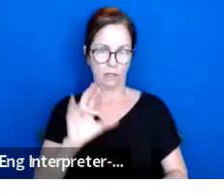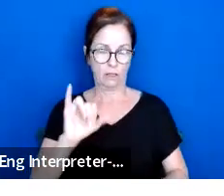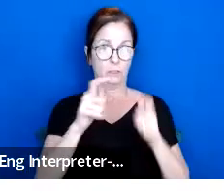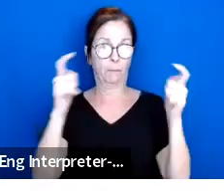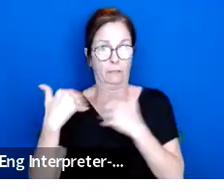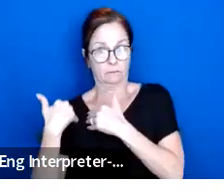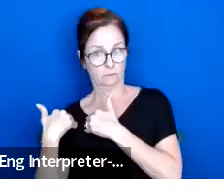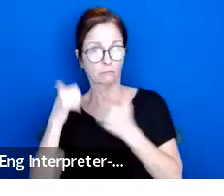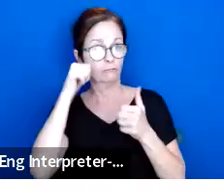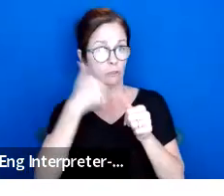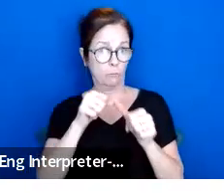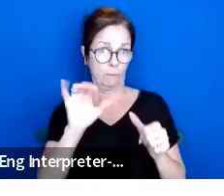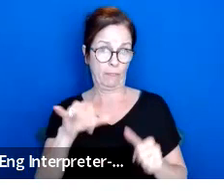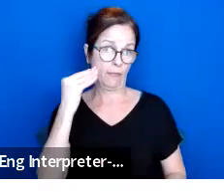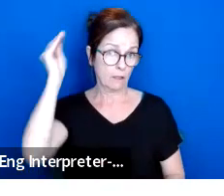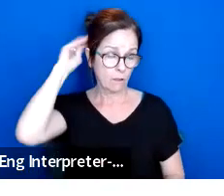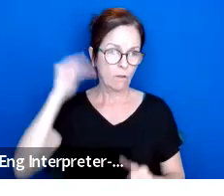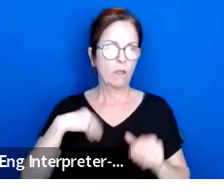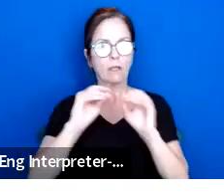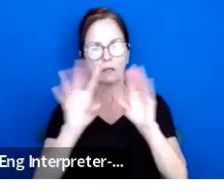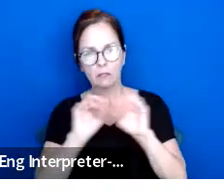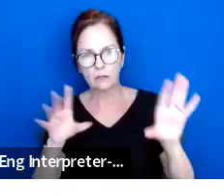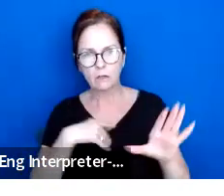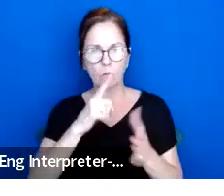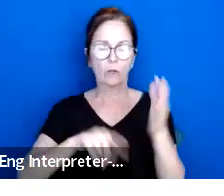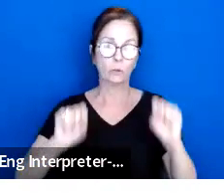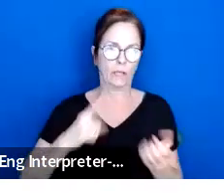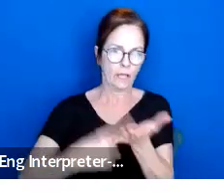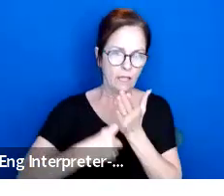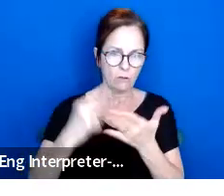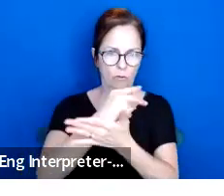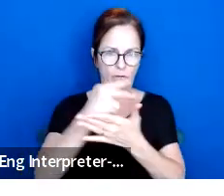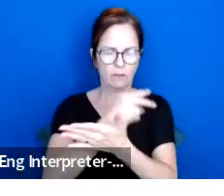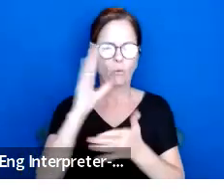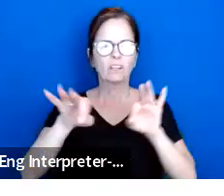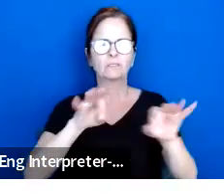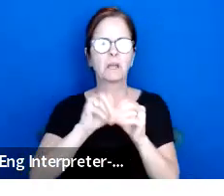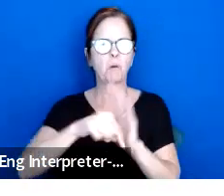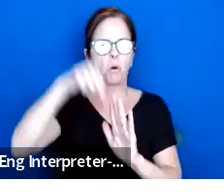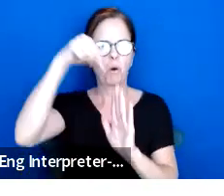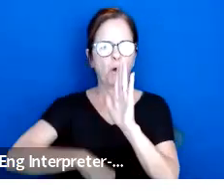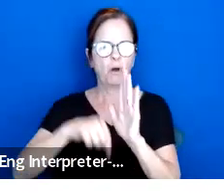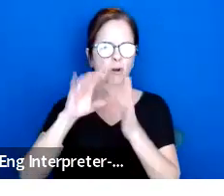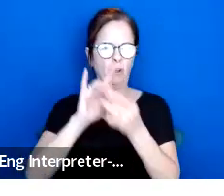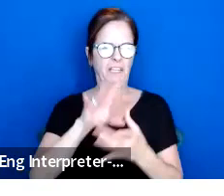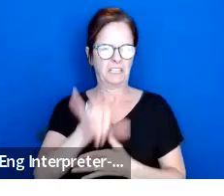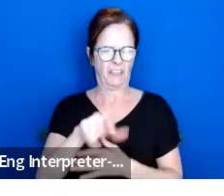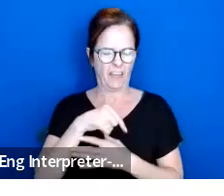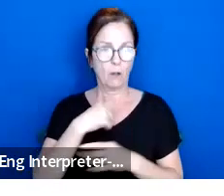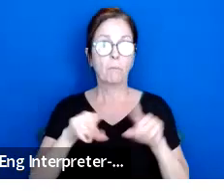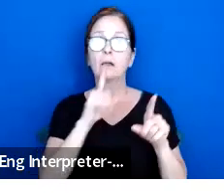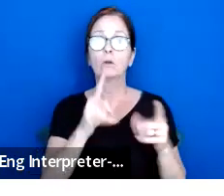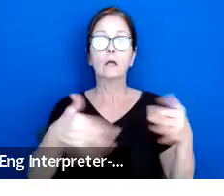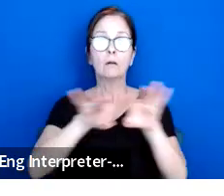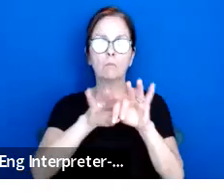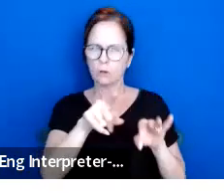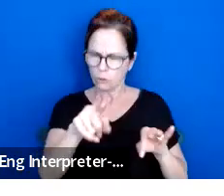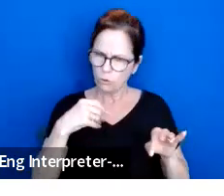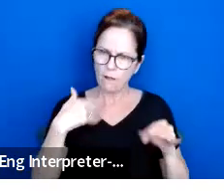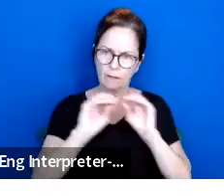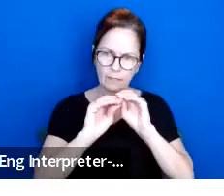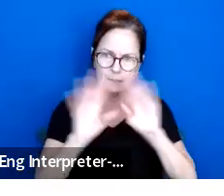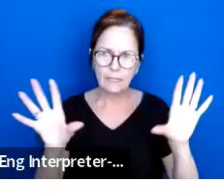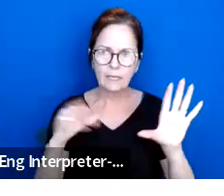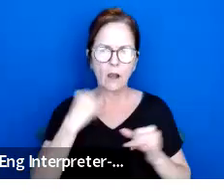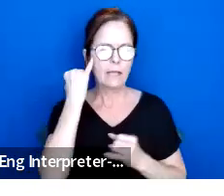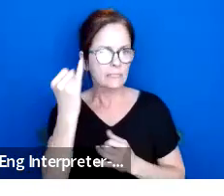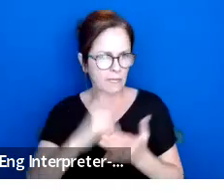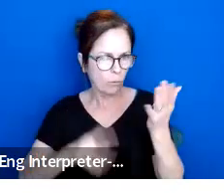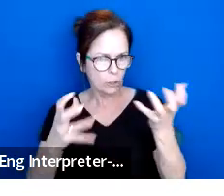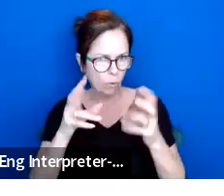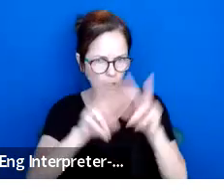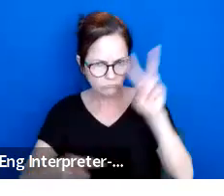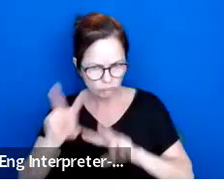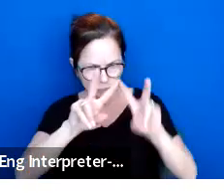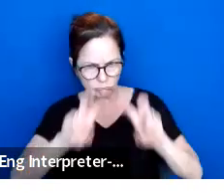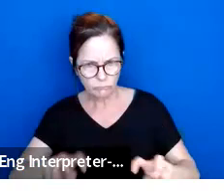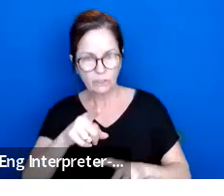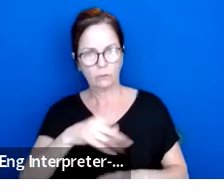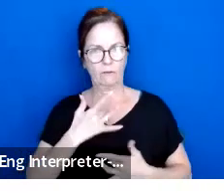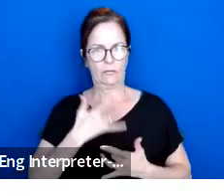Try to keep that in mind. Clarity about what you were allowed to review will go into more details here on that but it's important that you have like a clear idea of what you're looking for and that you feel confident about it.